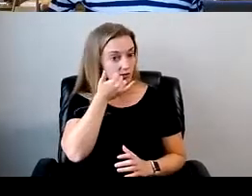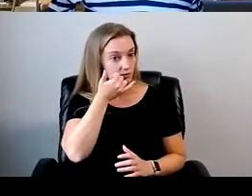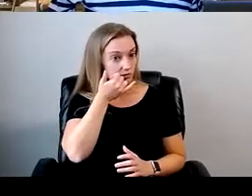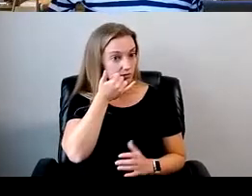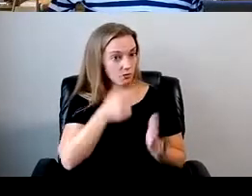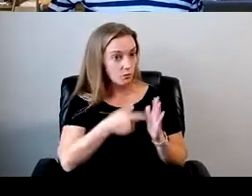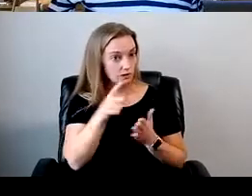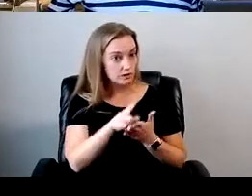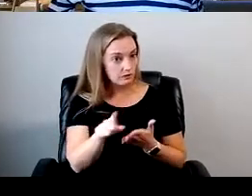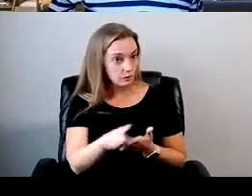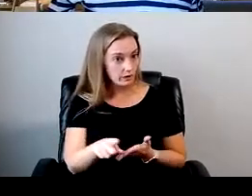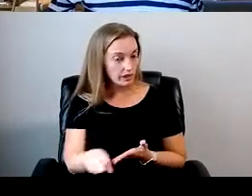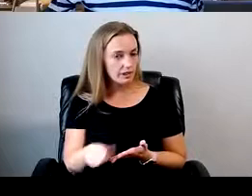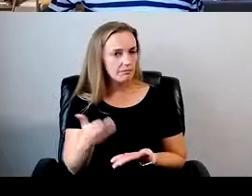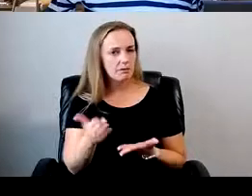And that may eliminate some of the clutter.